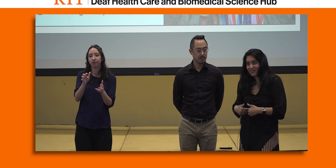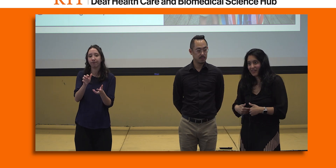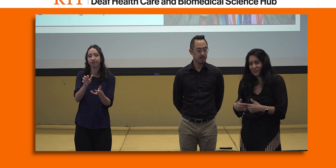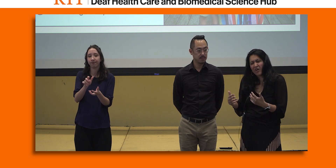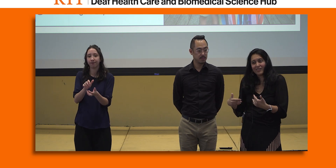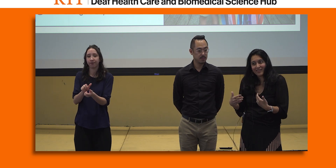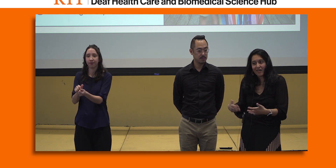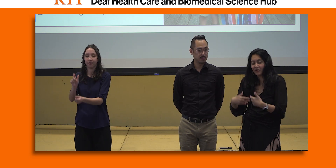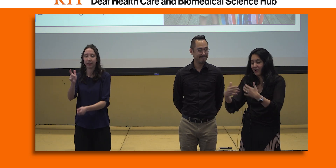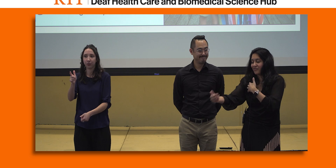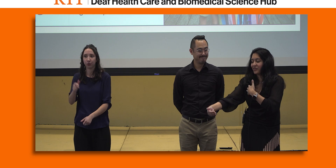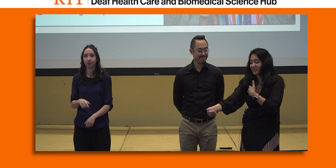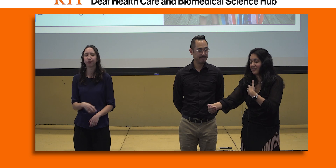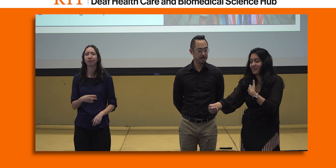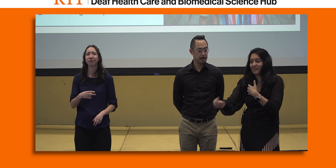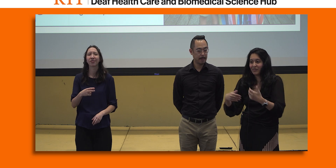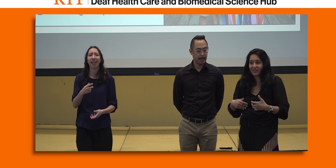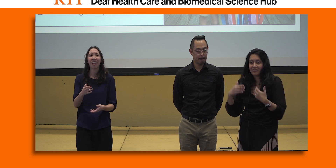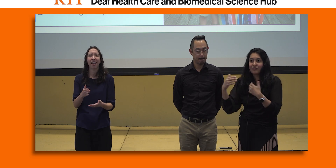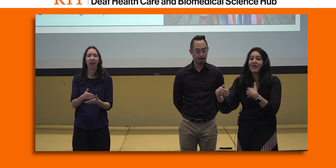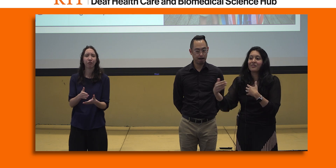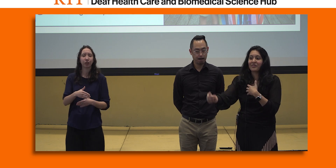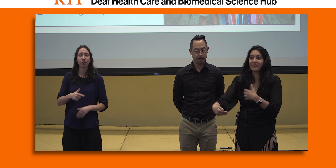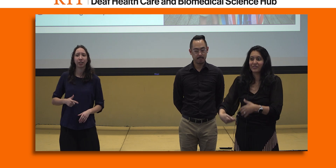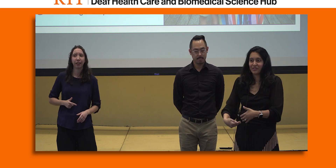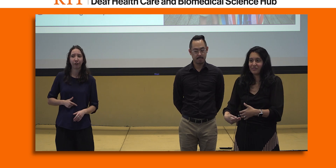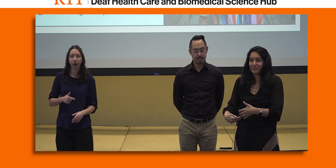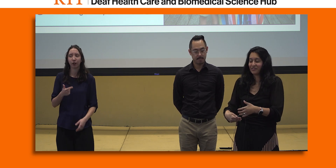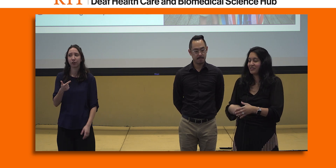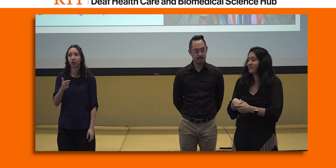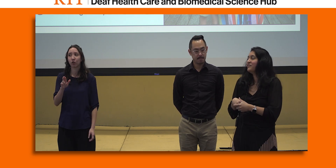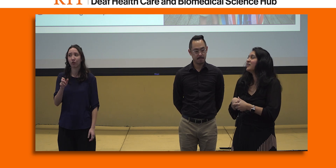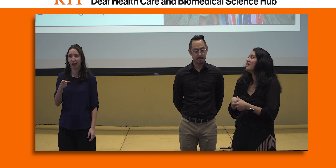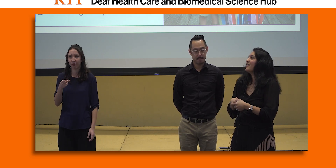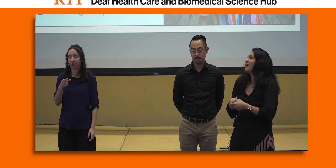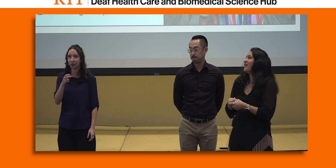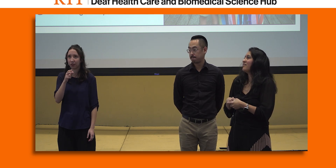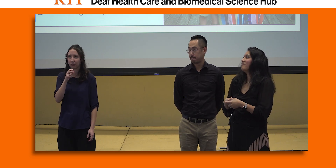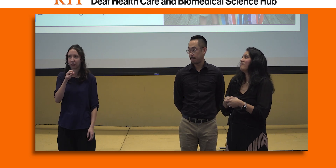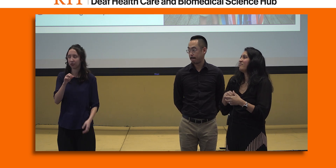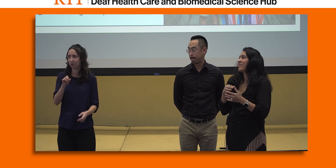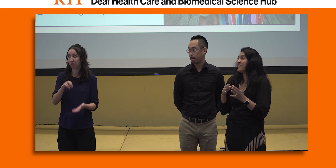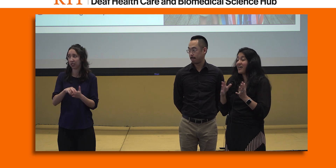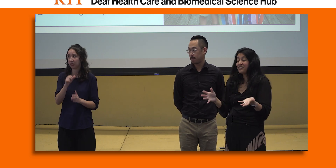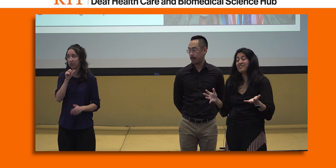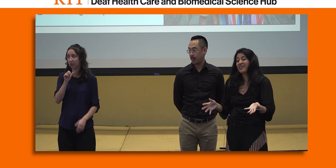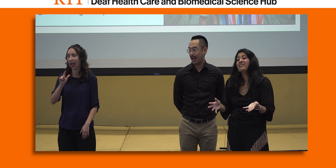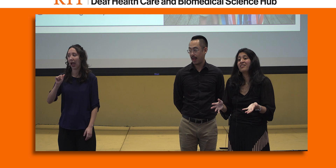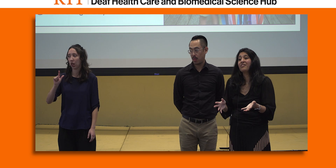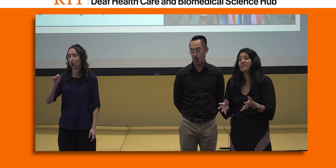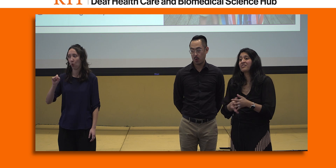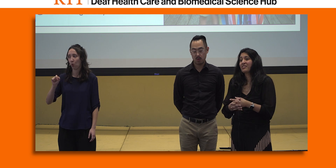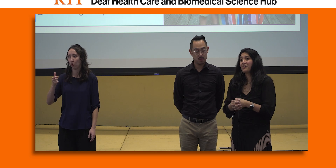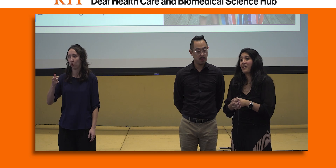we call it an allograft once it's not-- when it's not your liver that you've received-- is actually 10 years in the U.S.